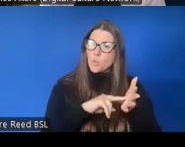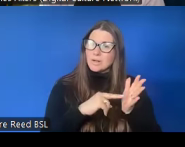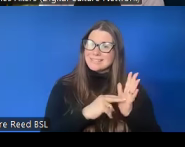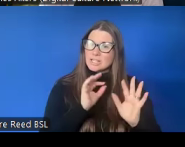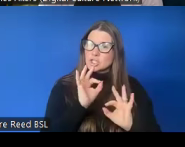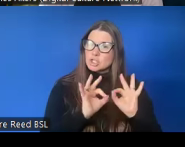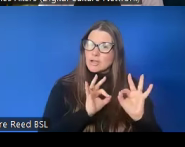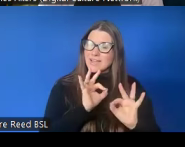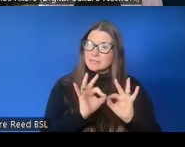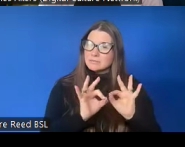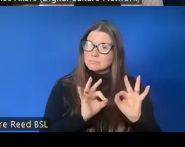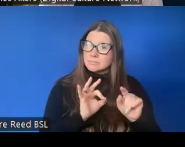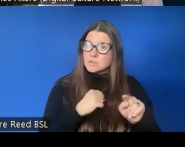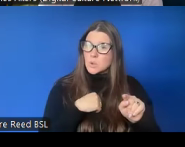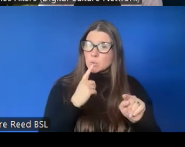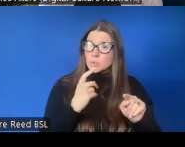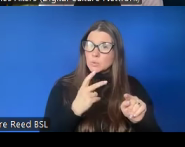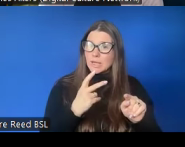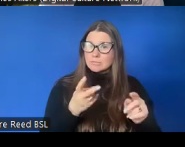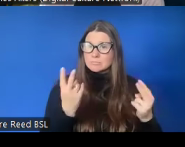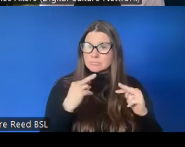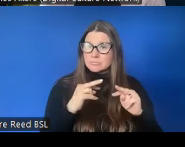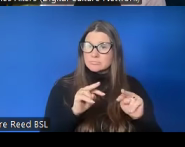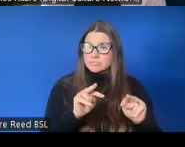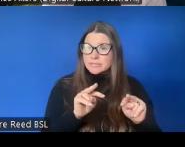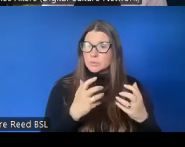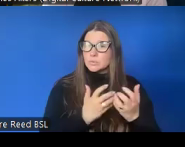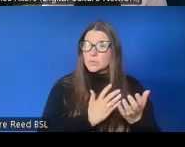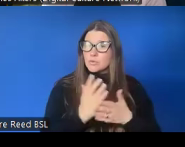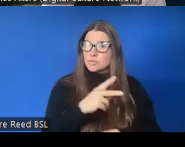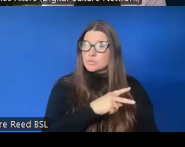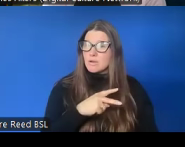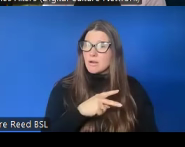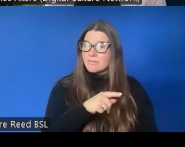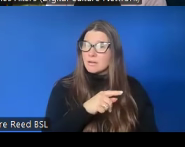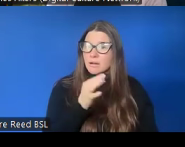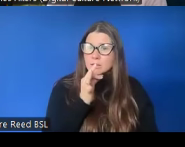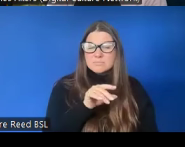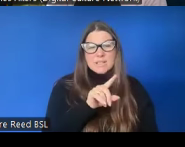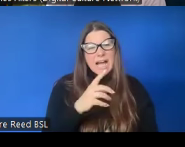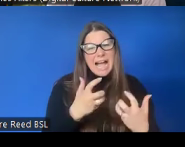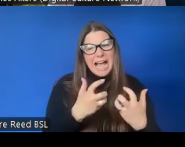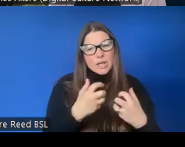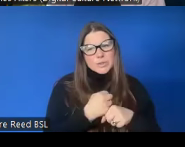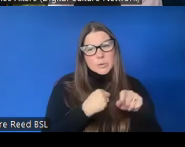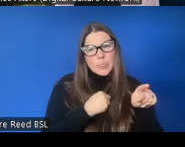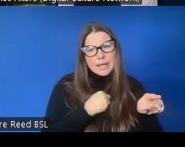Review and survey your own staff members about what they're doing and how they're doing things. You can do things called